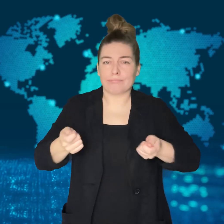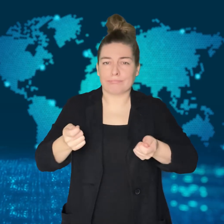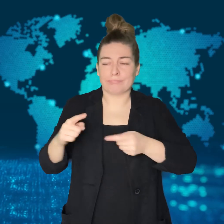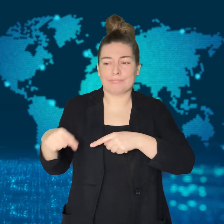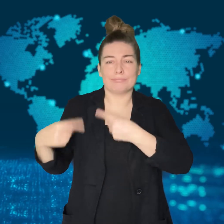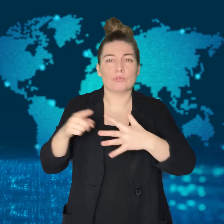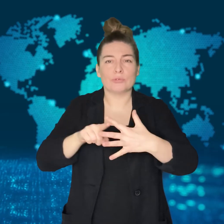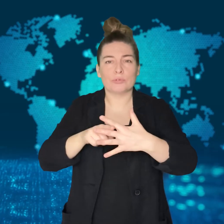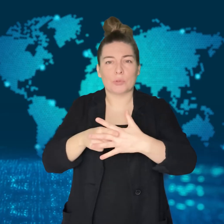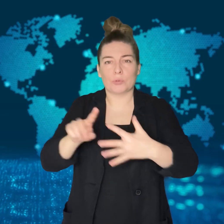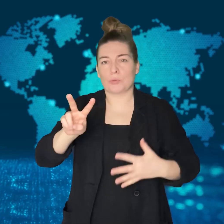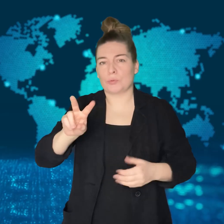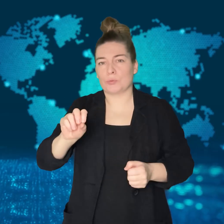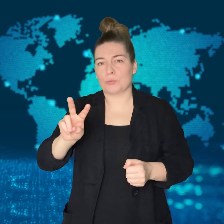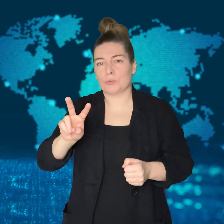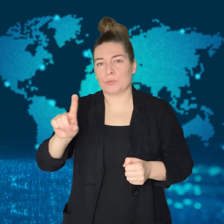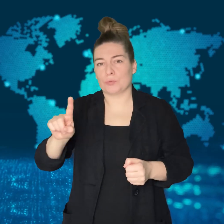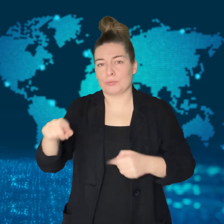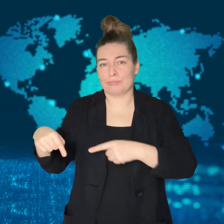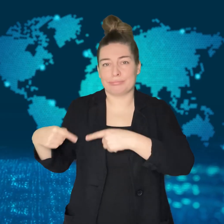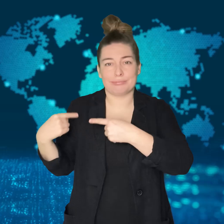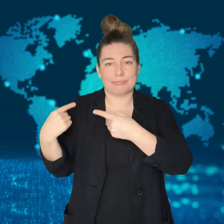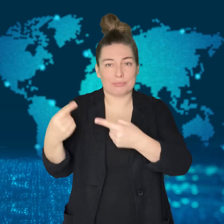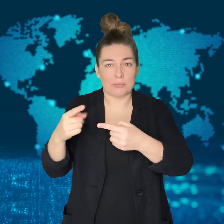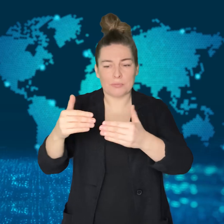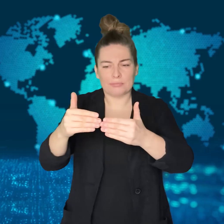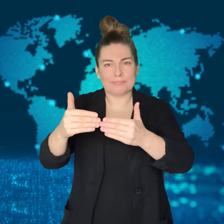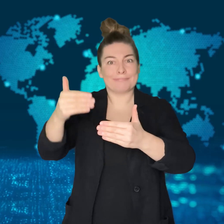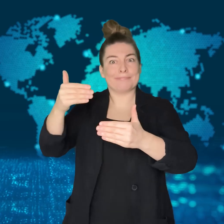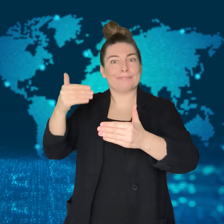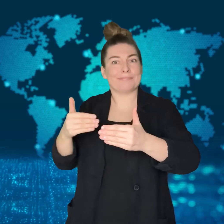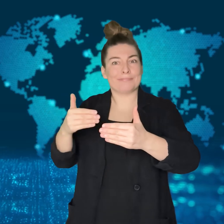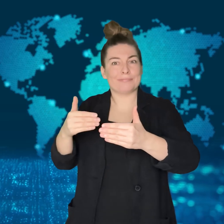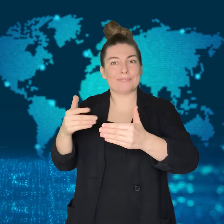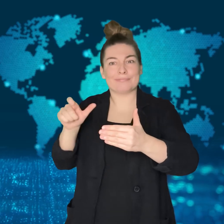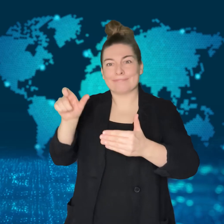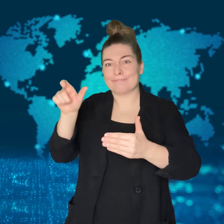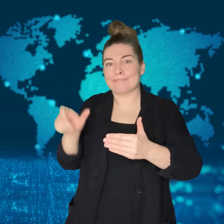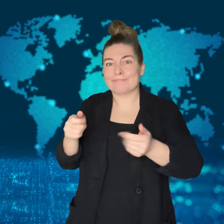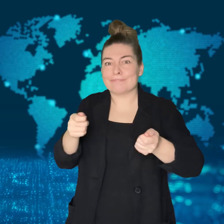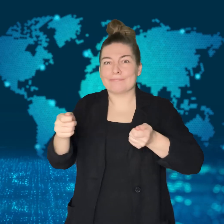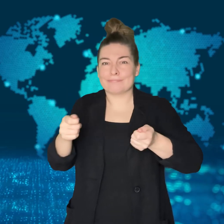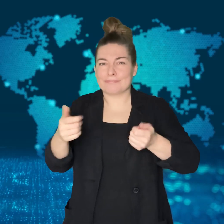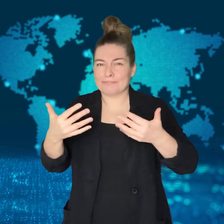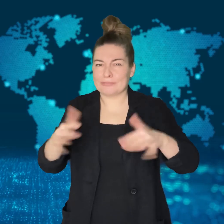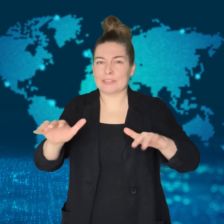who had served as chancellor for 16 years.